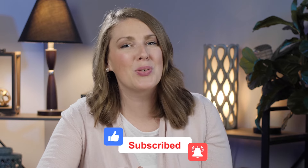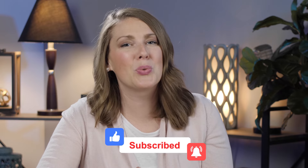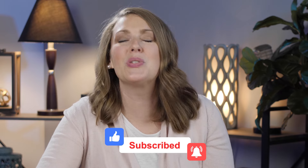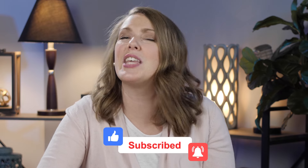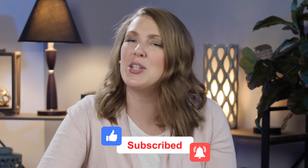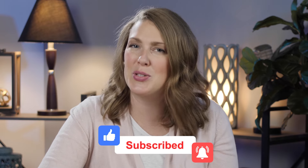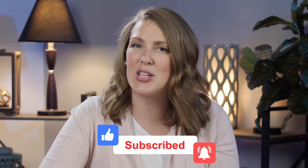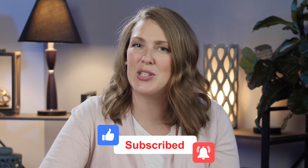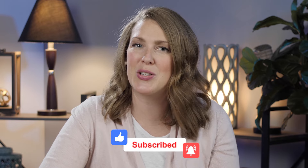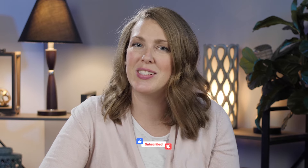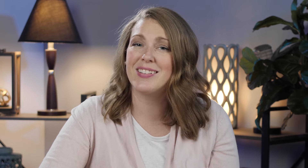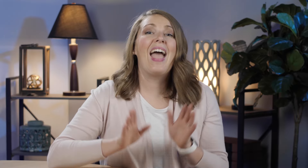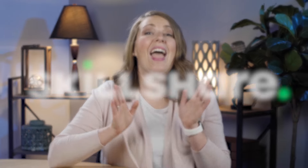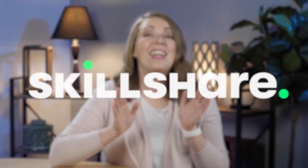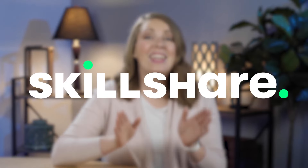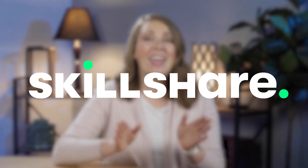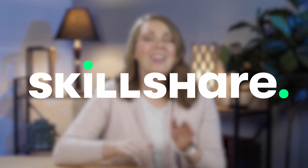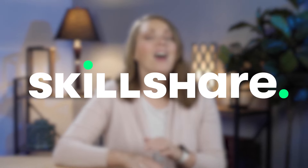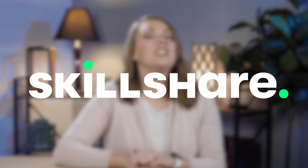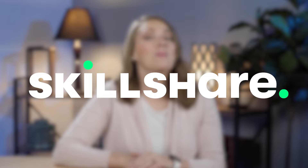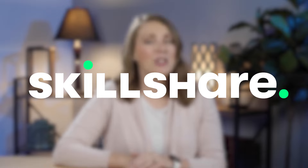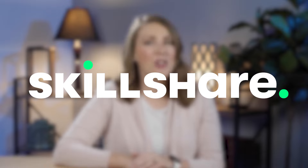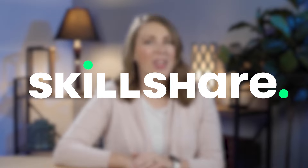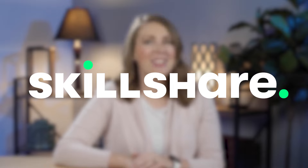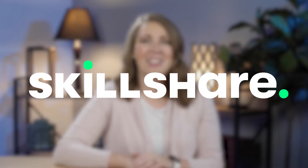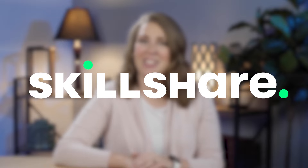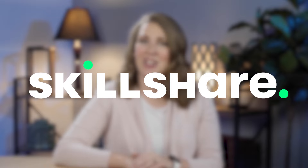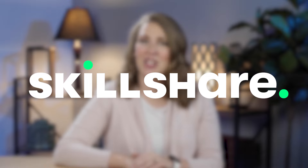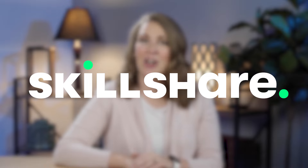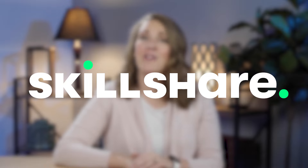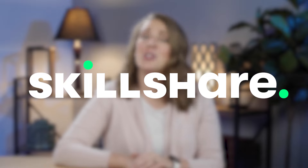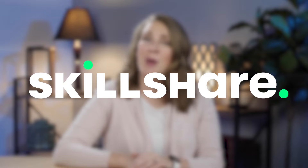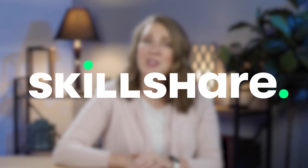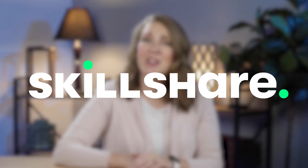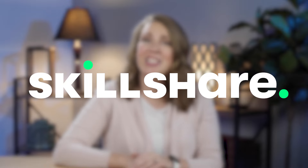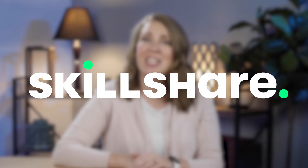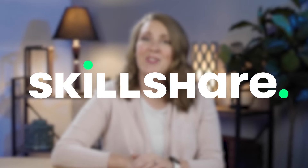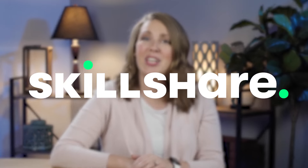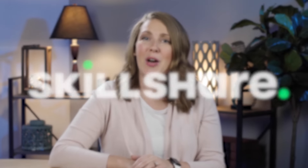rules that you just learned and again a special thanks to Skillshare for sponsoring today's video.